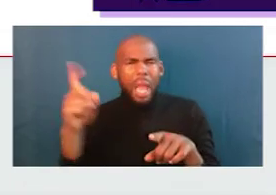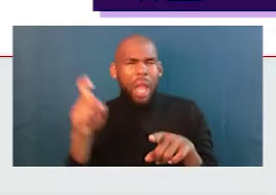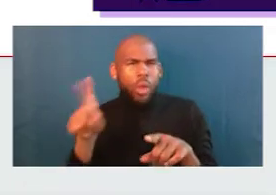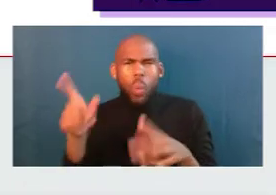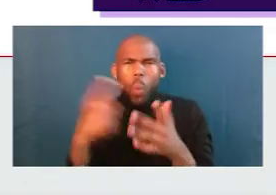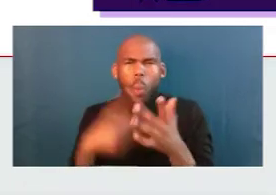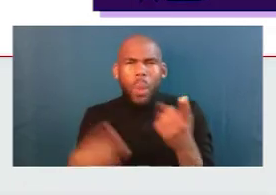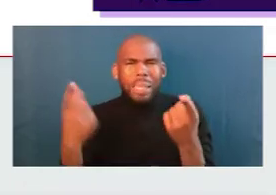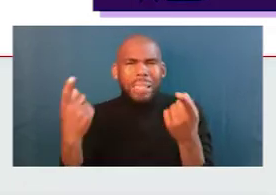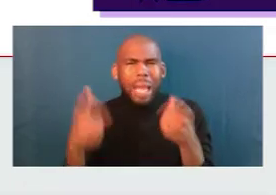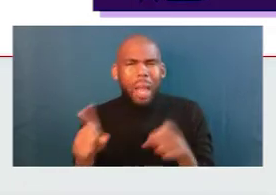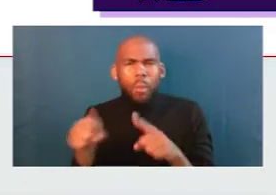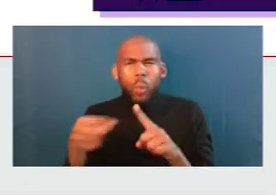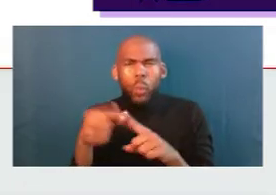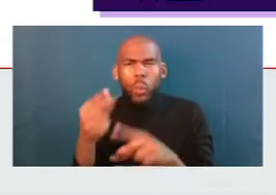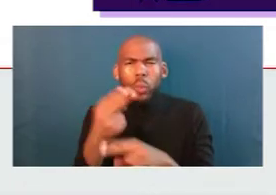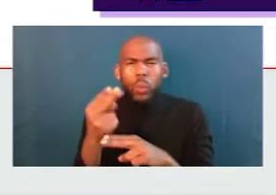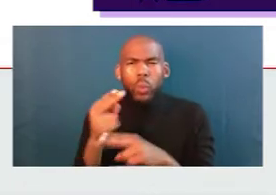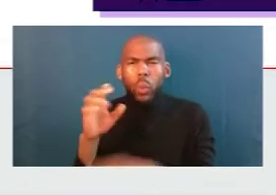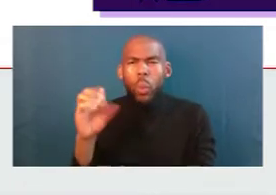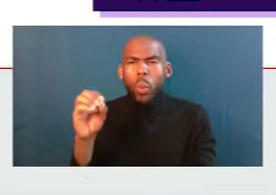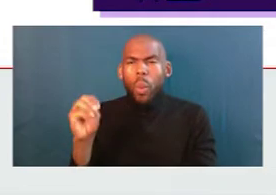you use that combo box? >> CHRISTINA CLIFT: It's not reading them